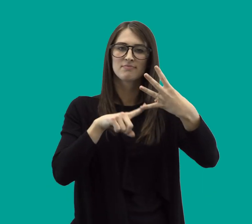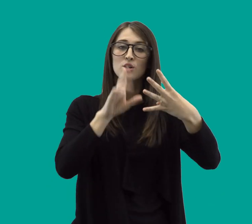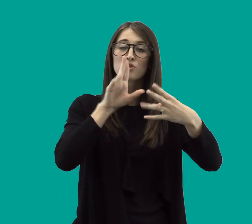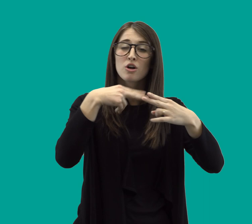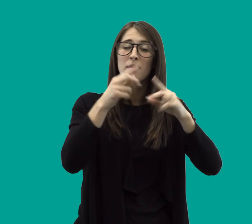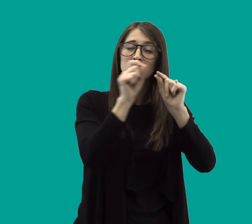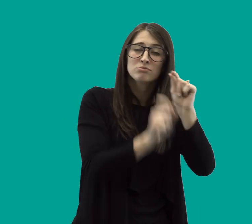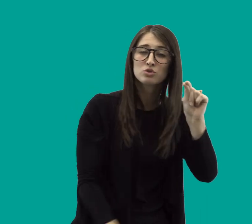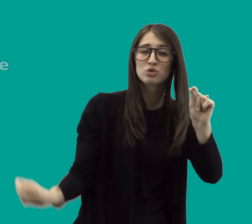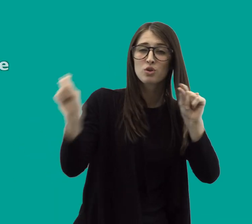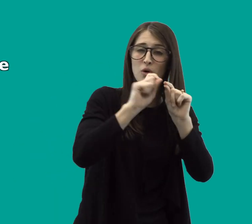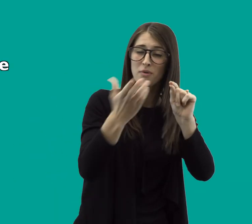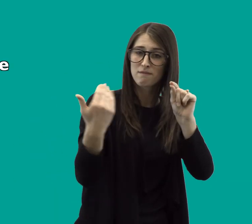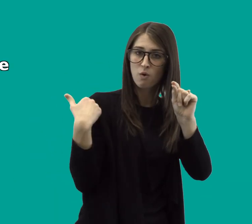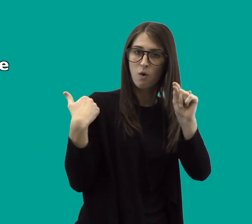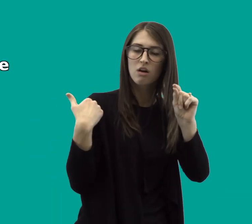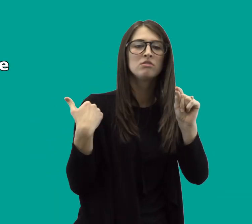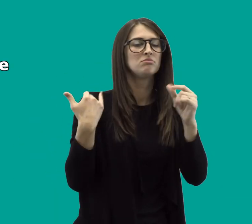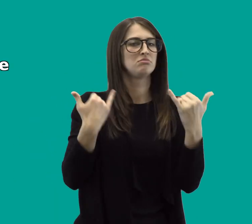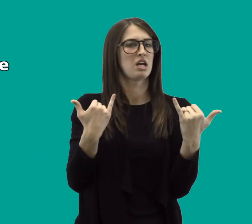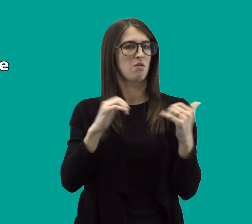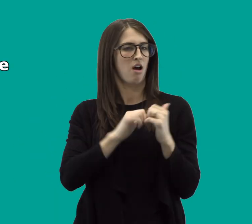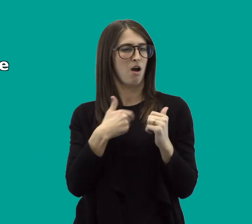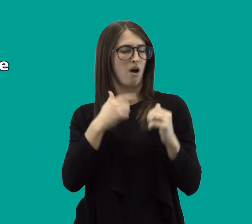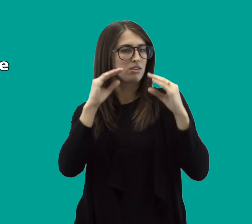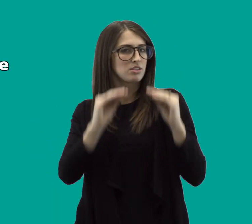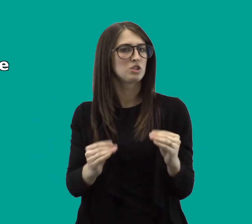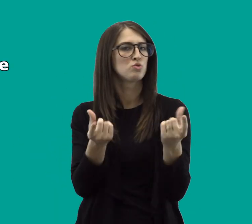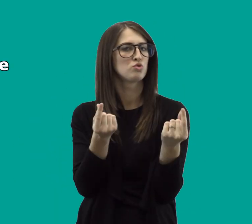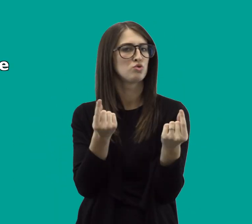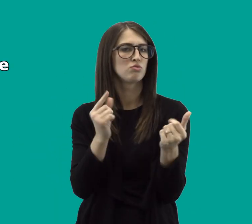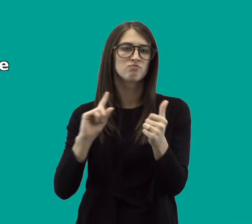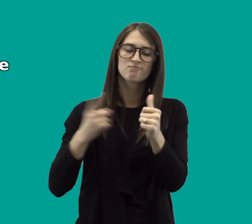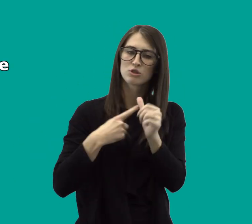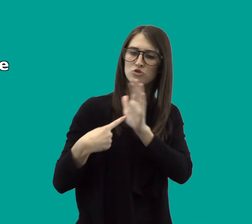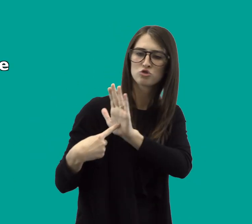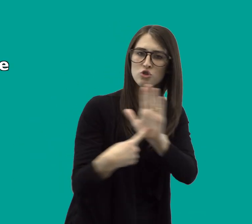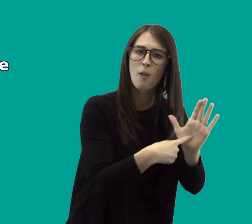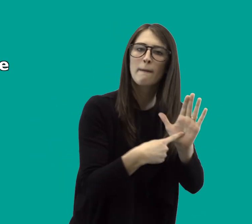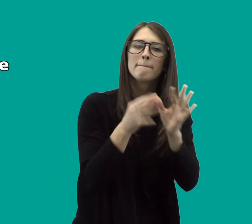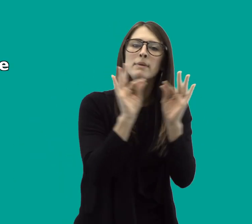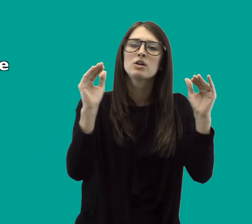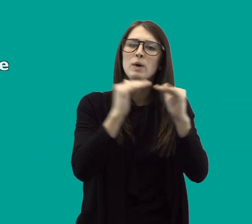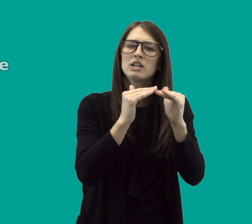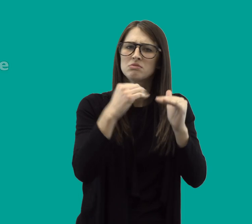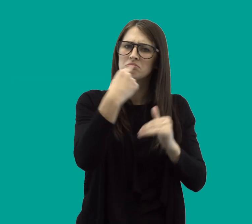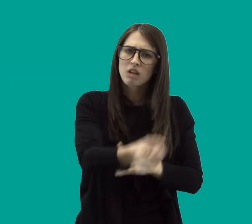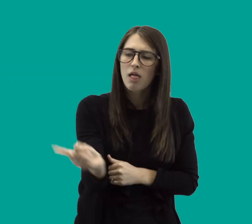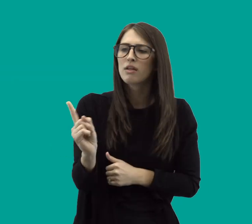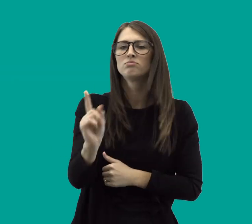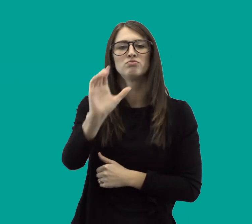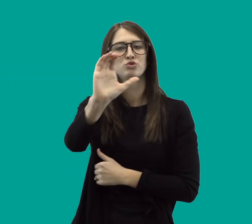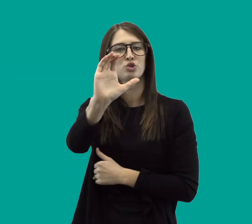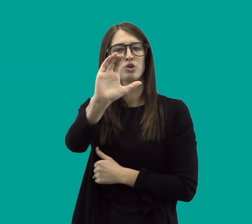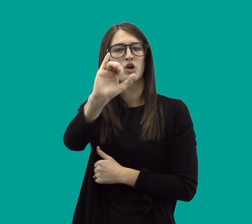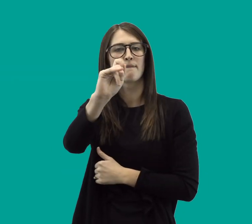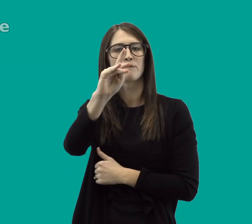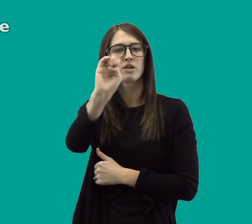I meantioned circles before. When I teach this topic, I show them the formula first I tell them that Circumference is C